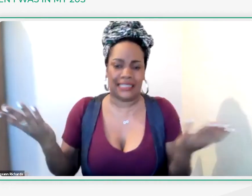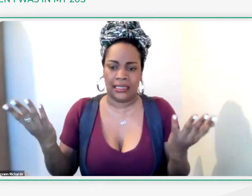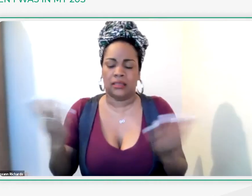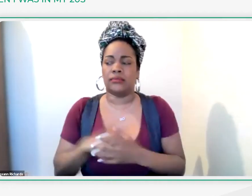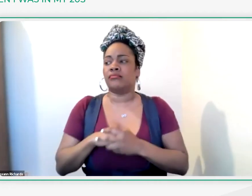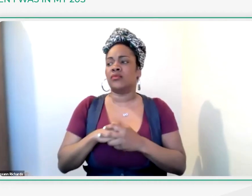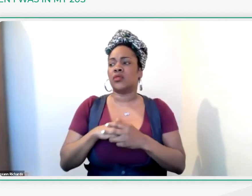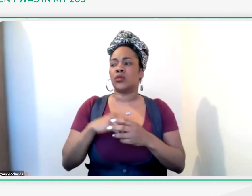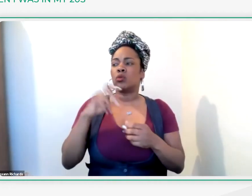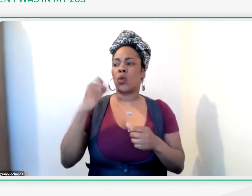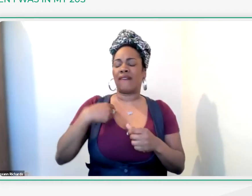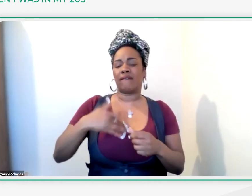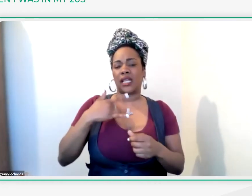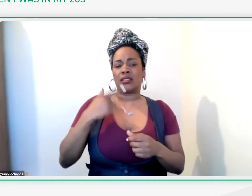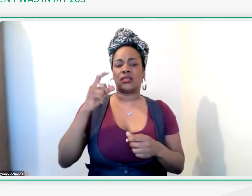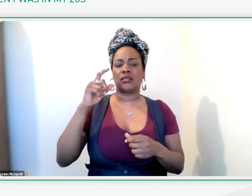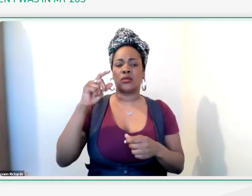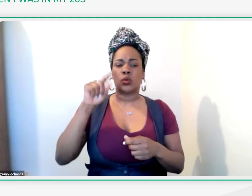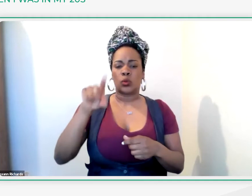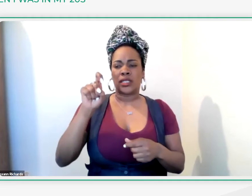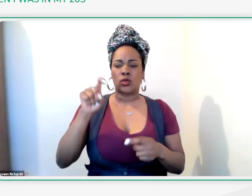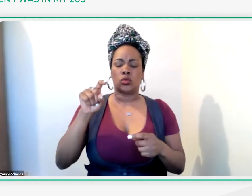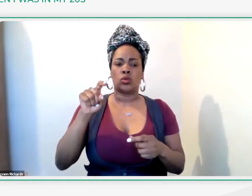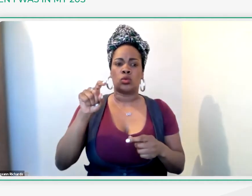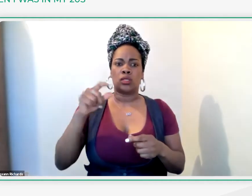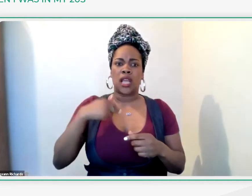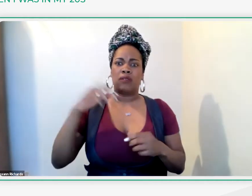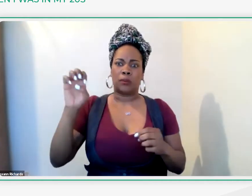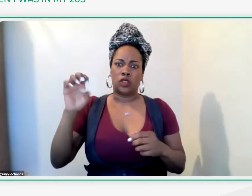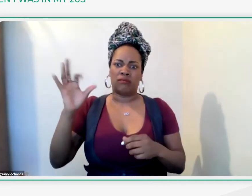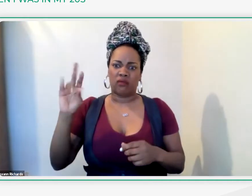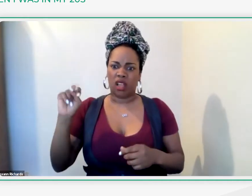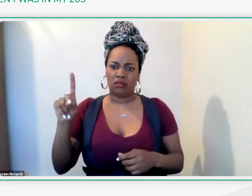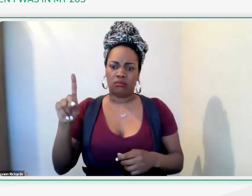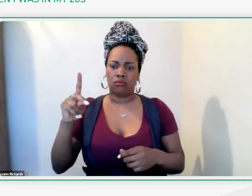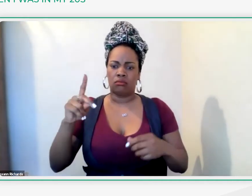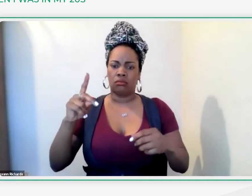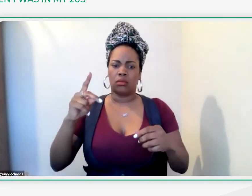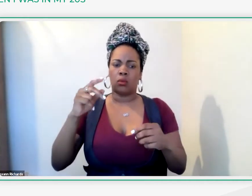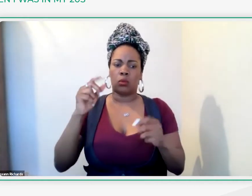And maybe you can't do 6 months, but maybe you can do 3 months. Something easier for you.